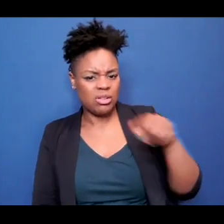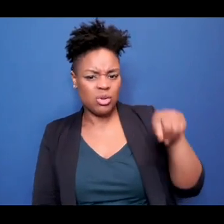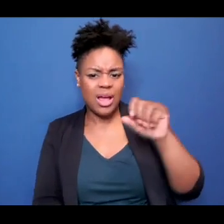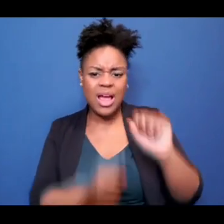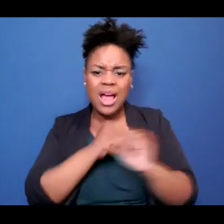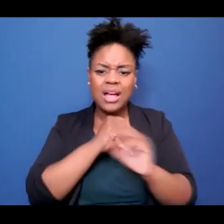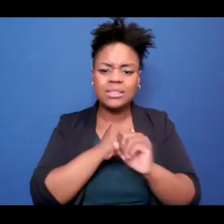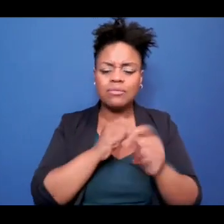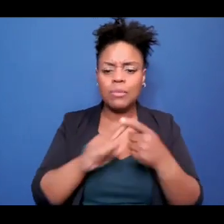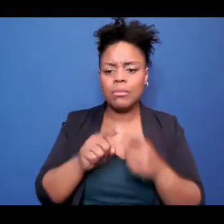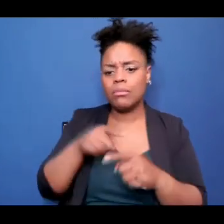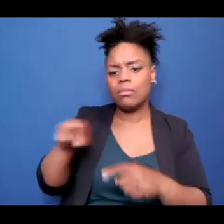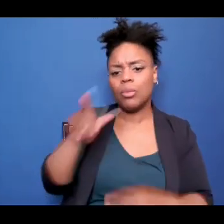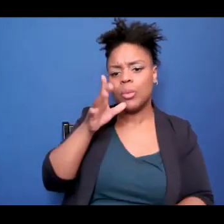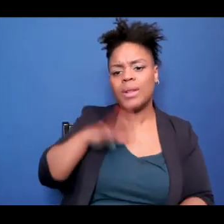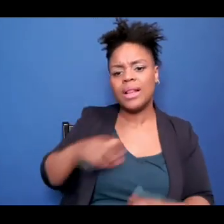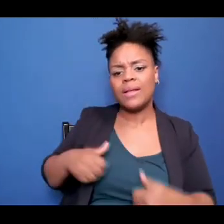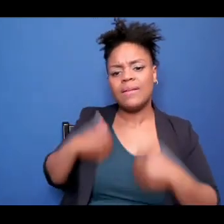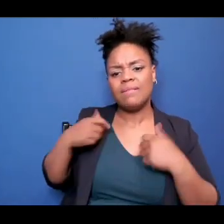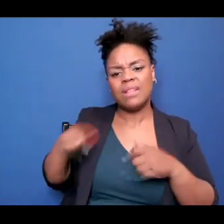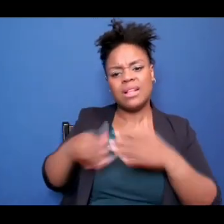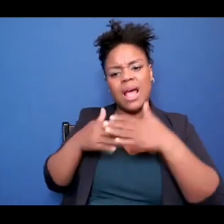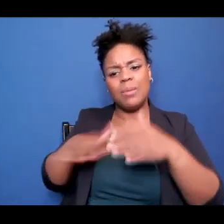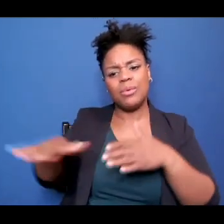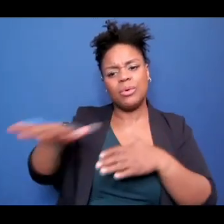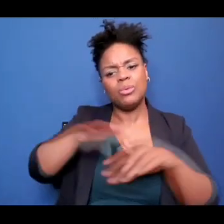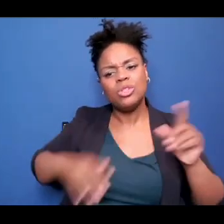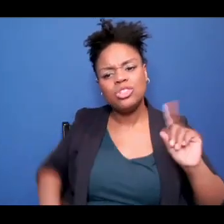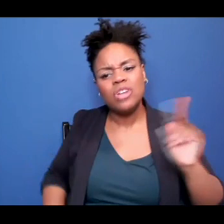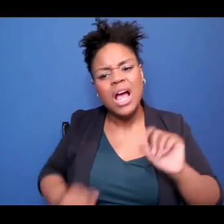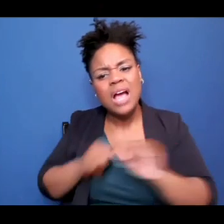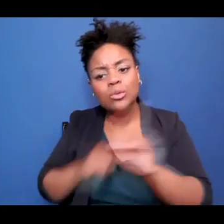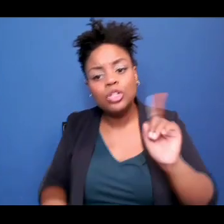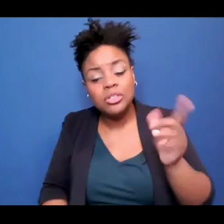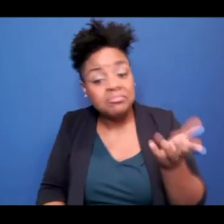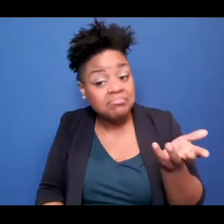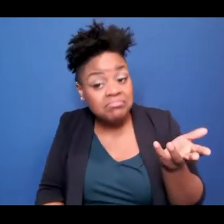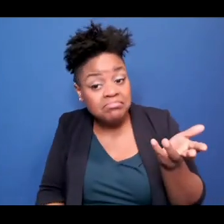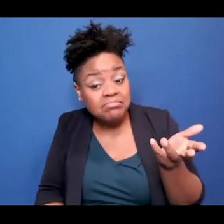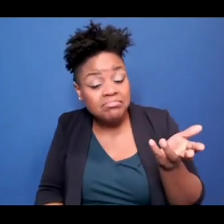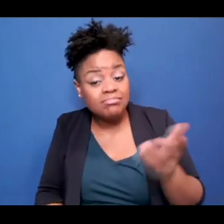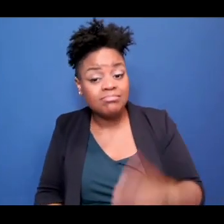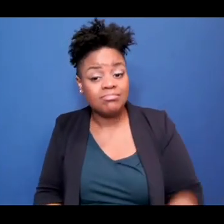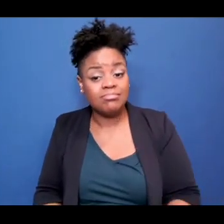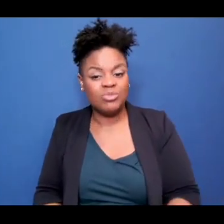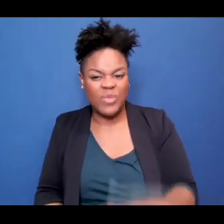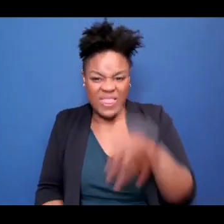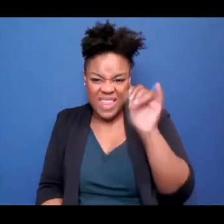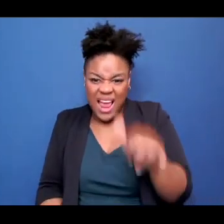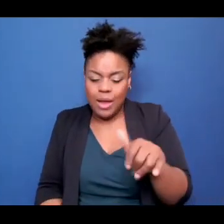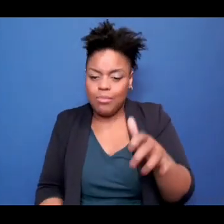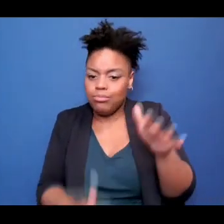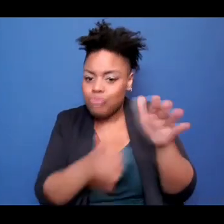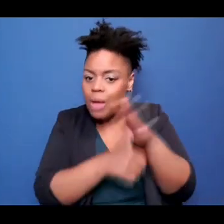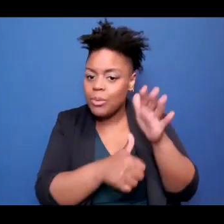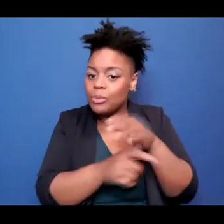ALL THE ADS ARE IN RELATION TO WHERE THE WOMEN LIVED IN THE NEIGHBORHOOD, AND AFTER CONTROLLING -- SO THAT'S THE